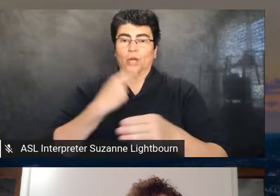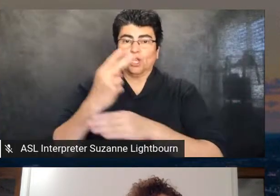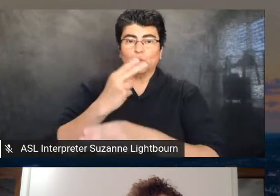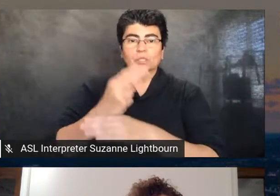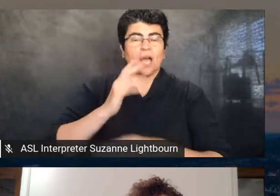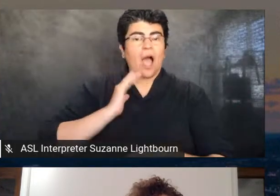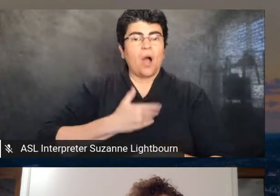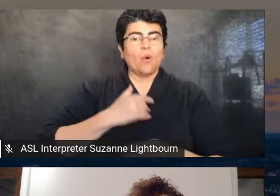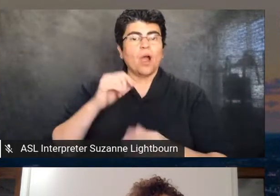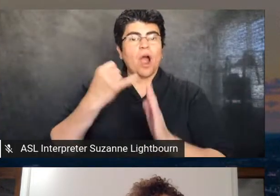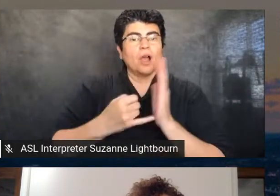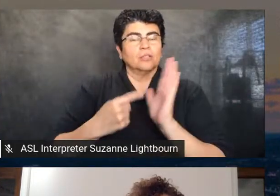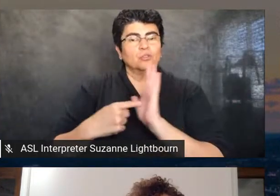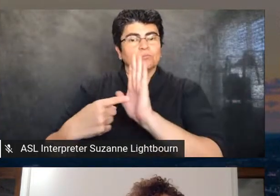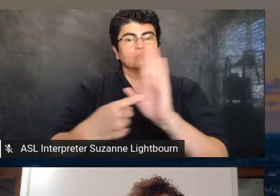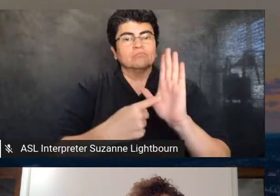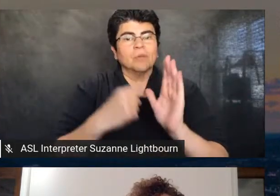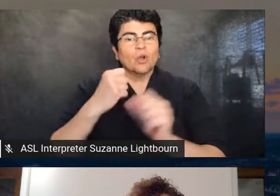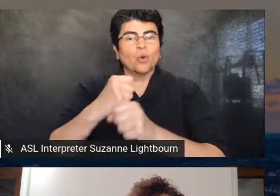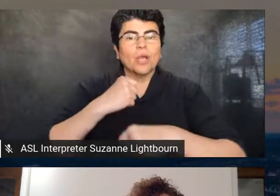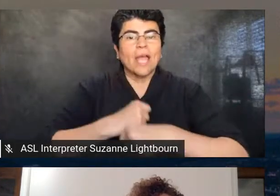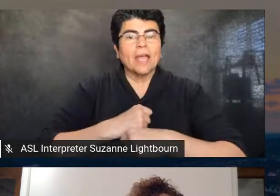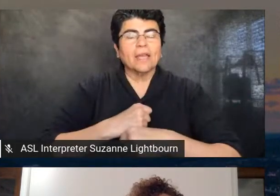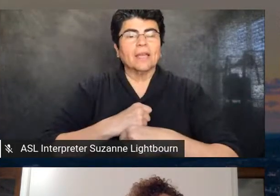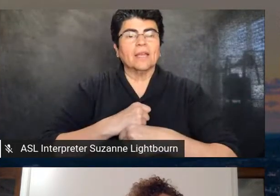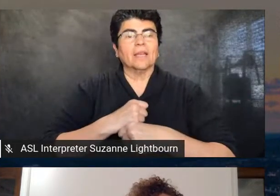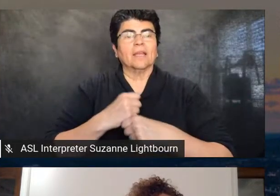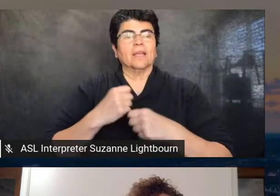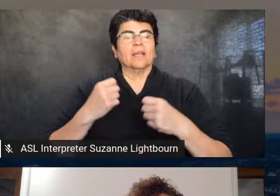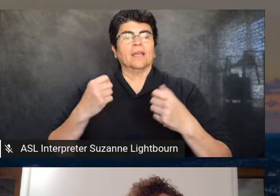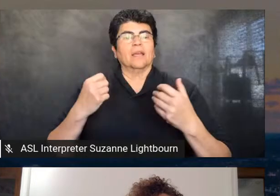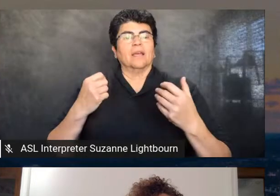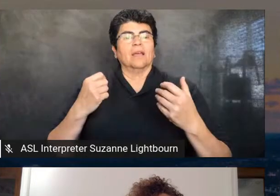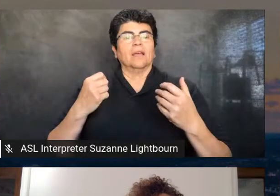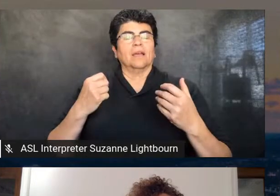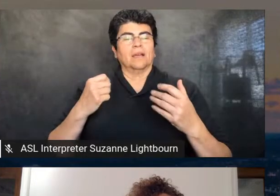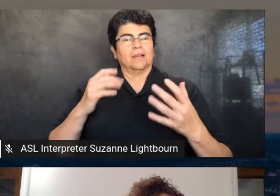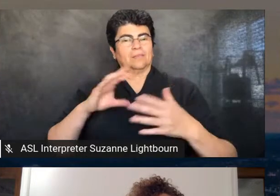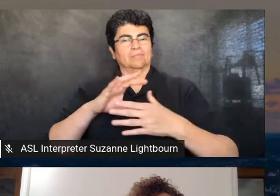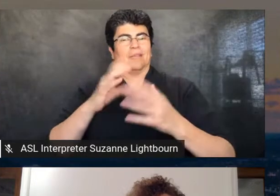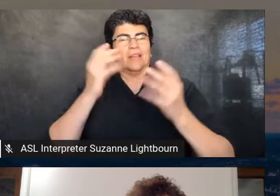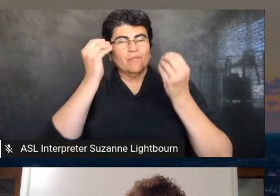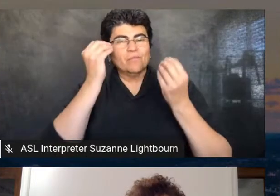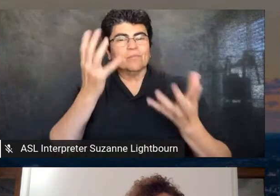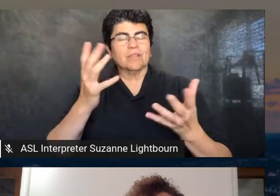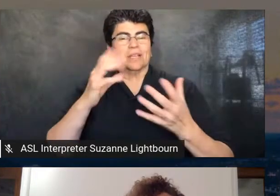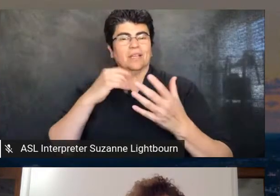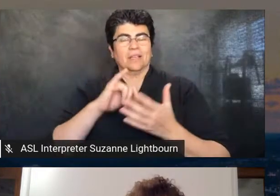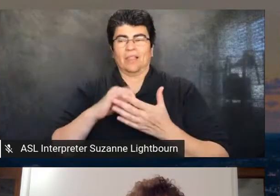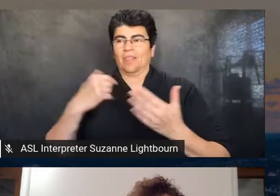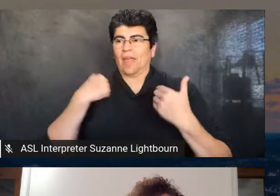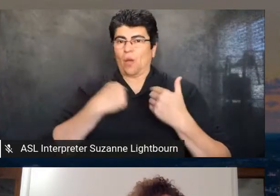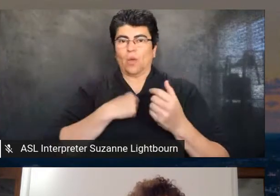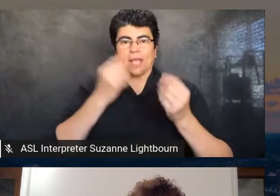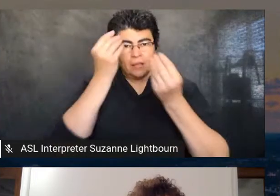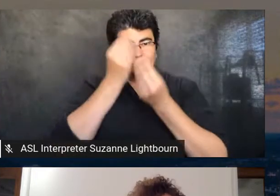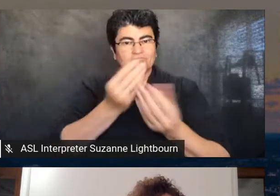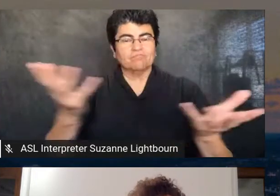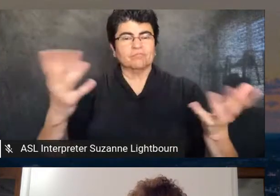to create content that is informative, that opens hearts and minds,